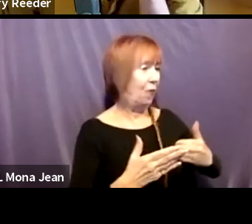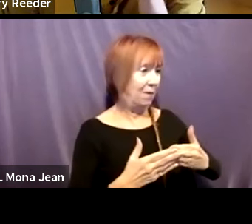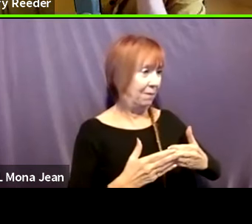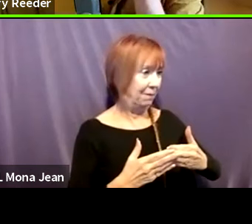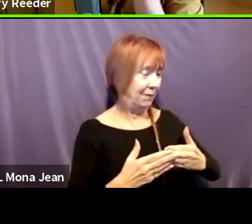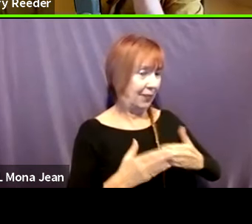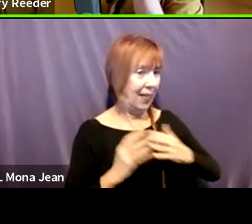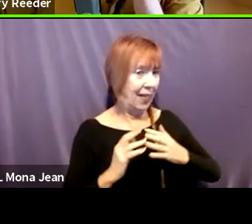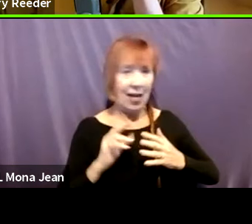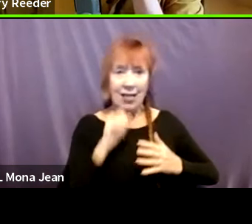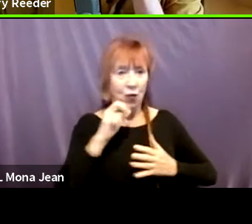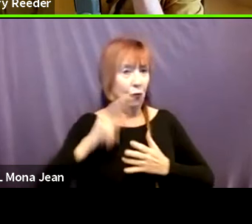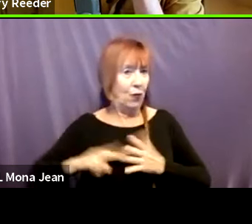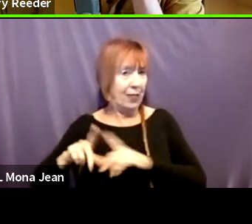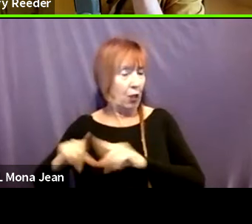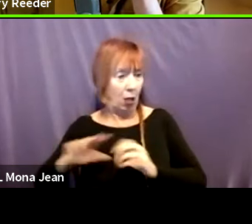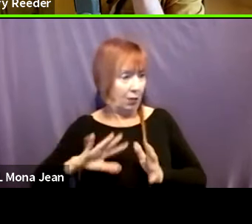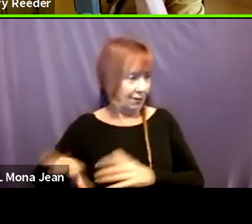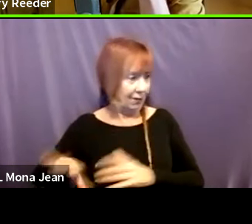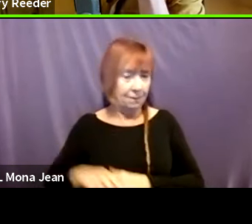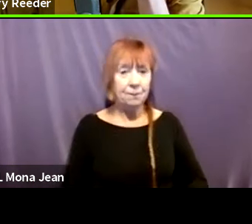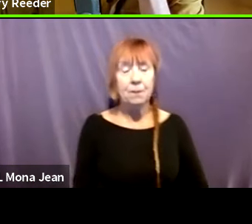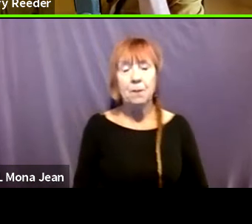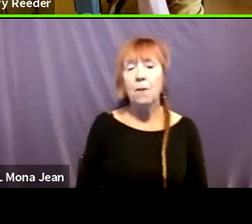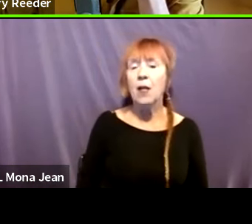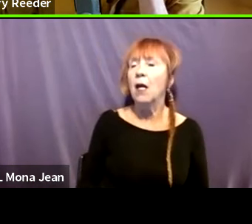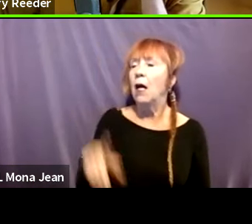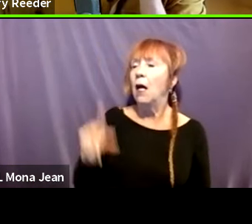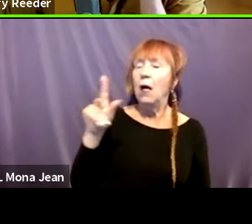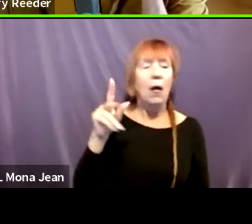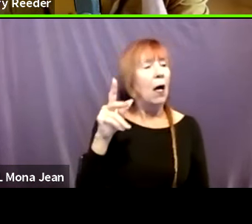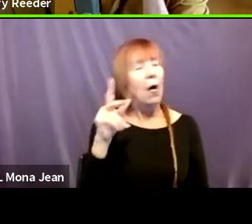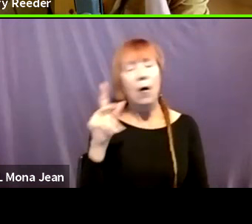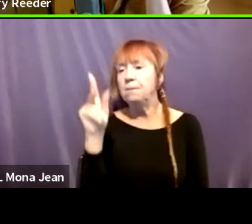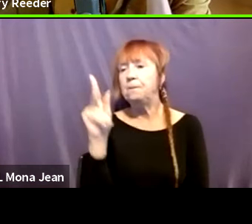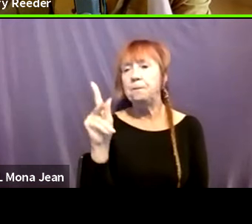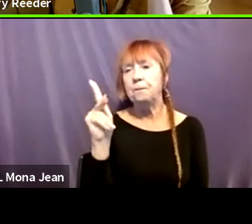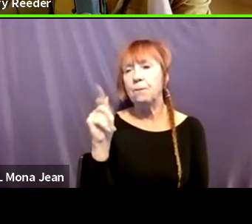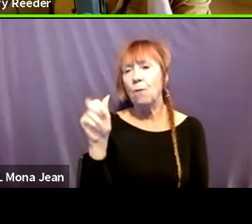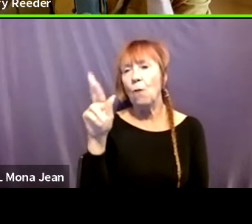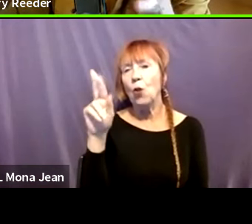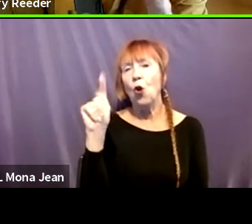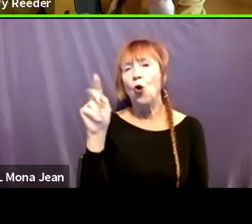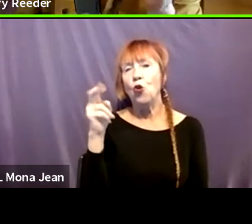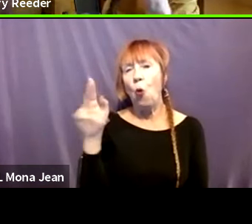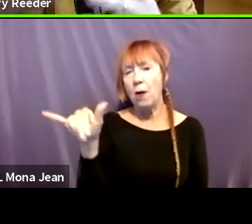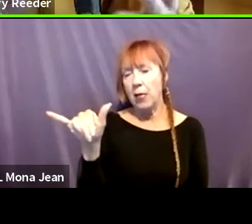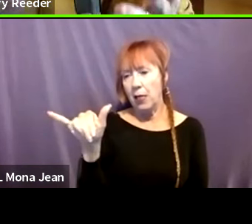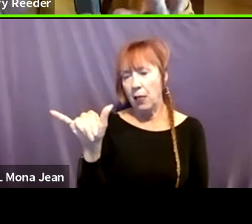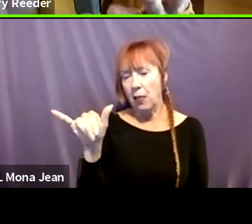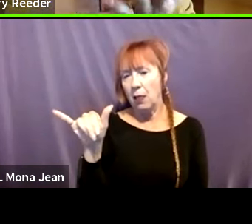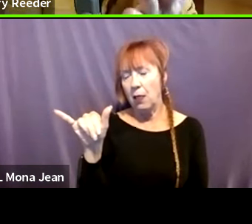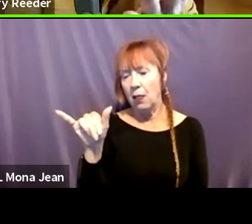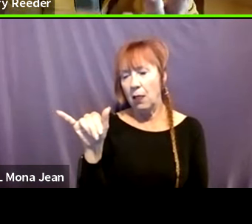Okay. Kourtney, we have to know, obviously, the story,